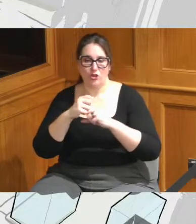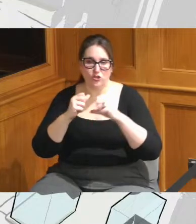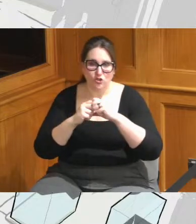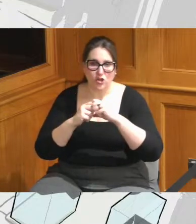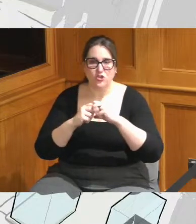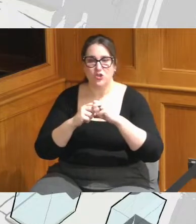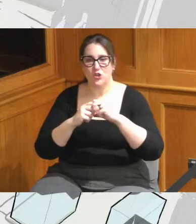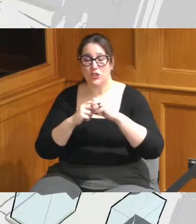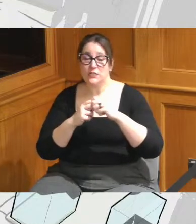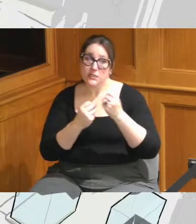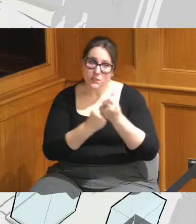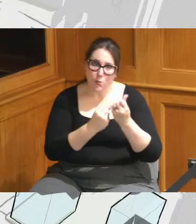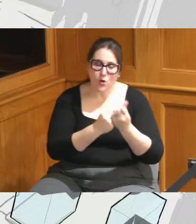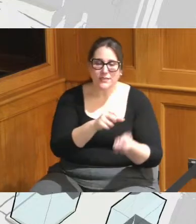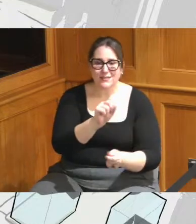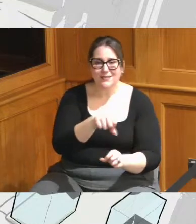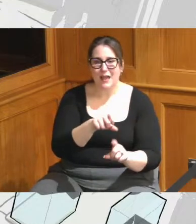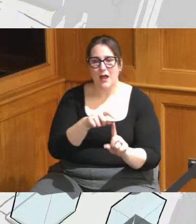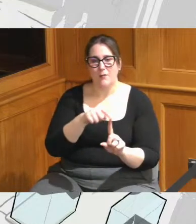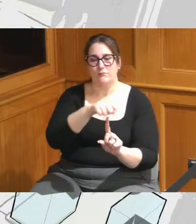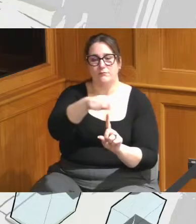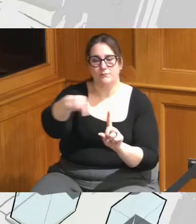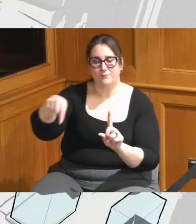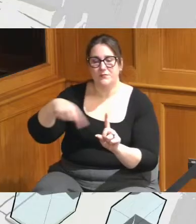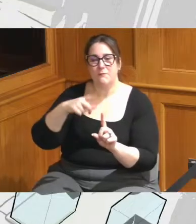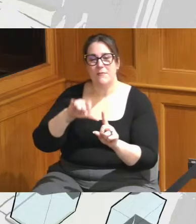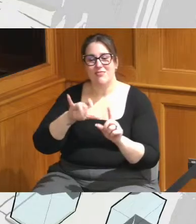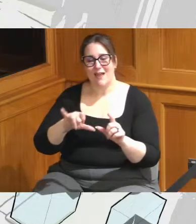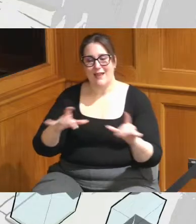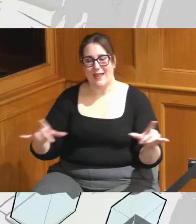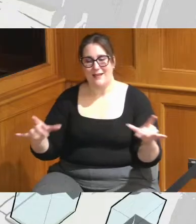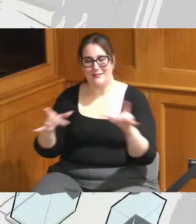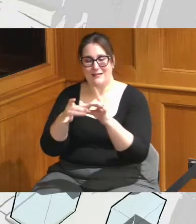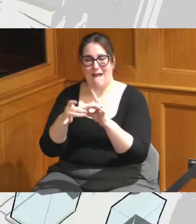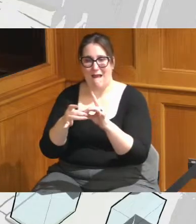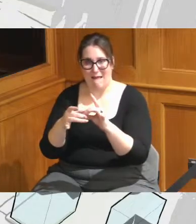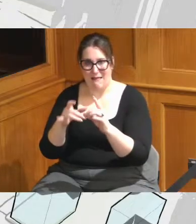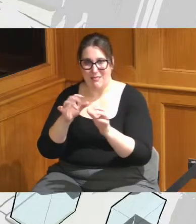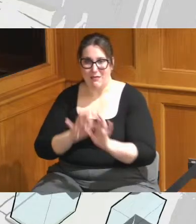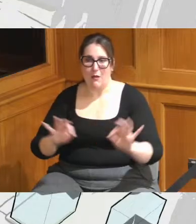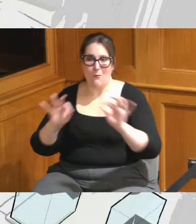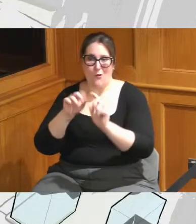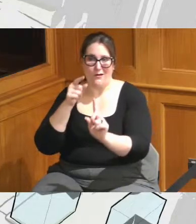supporting around a park and cap space. This helps tie together a key idea of this whole project of